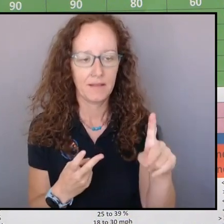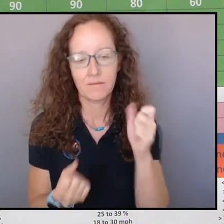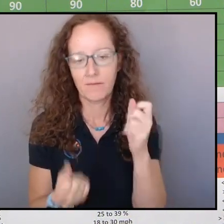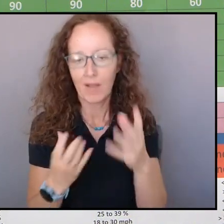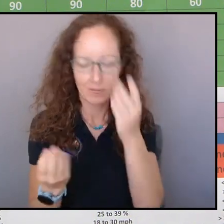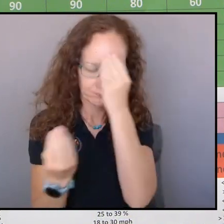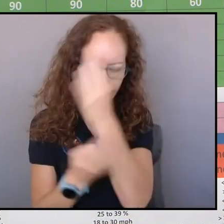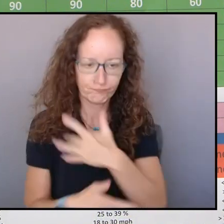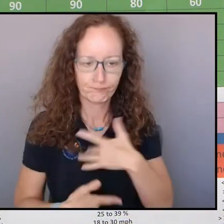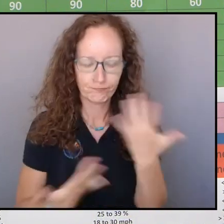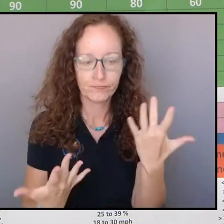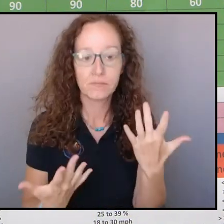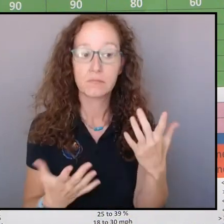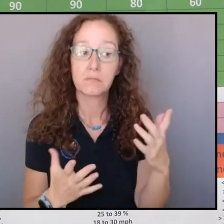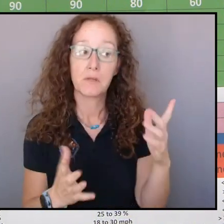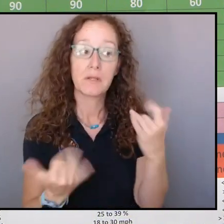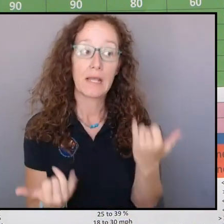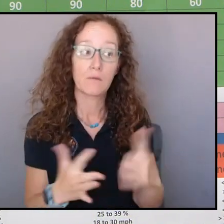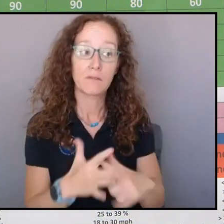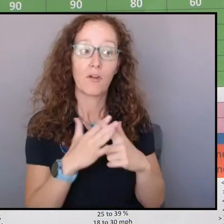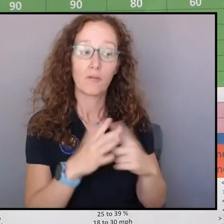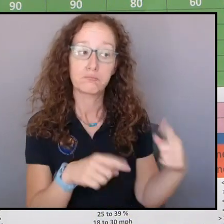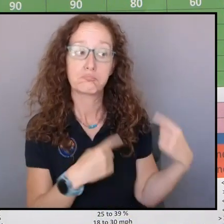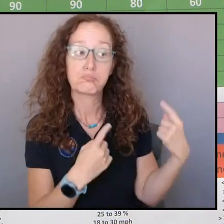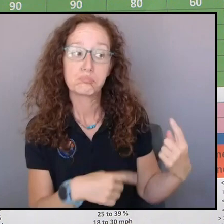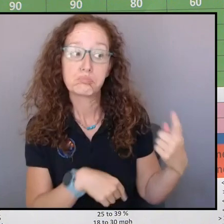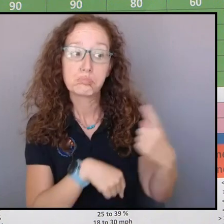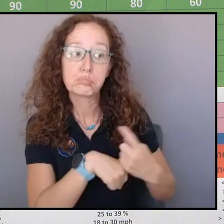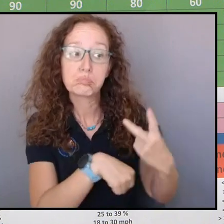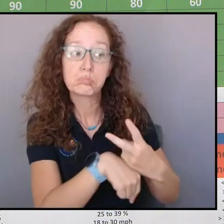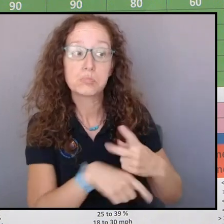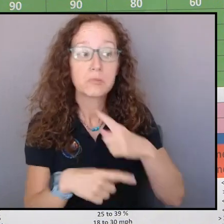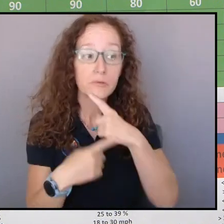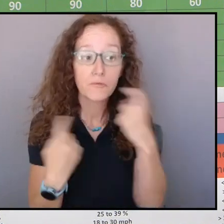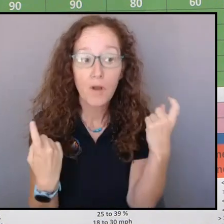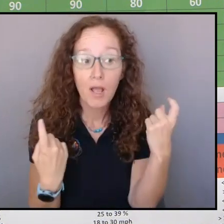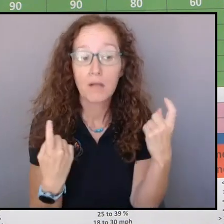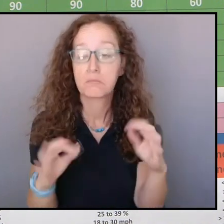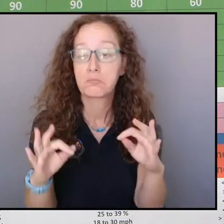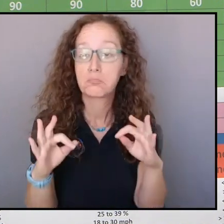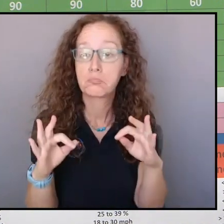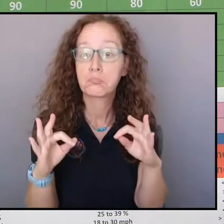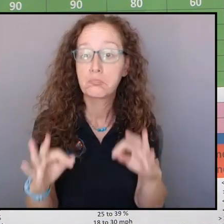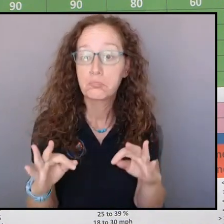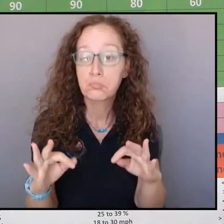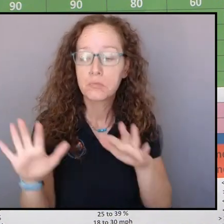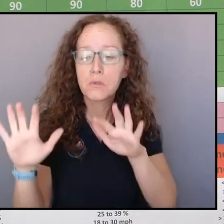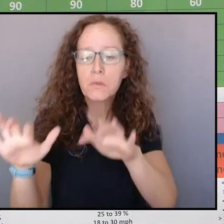the fire. Uh precipitation has been very limited. We had one little isolated thunderstorm kind of roll up through the